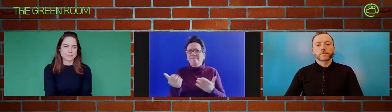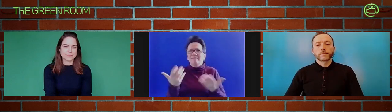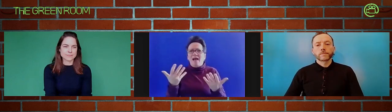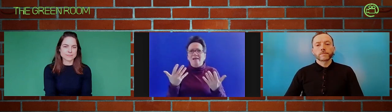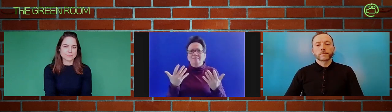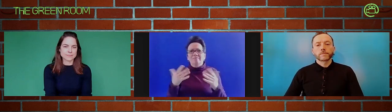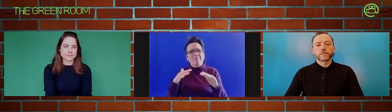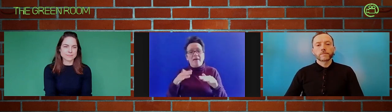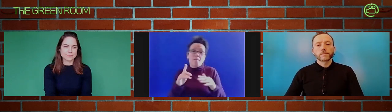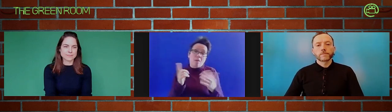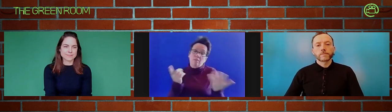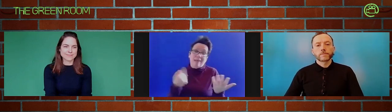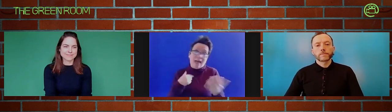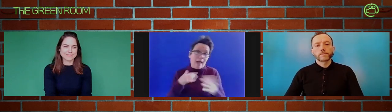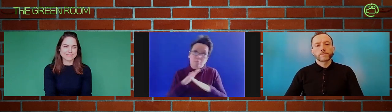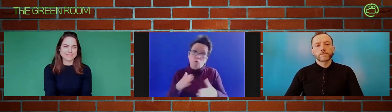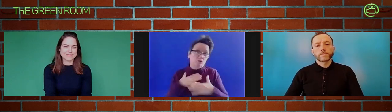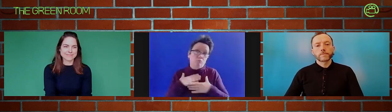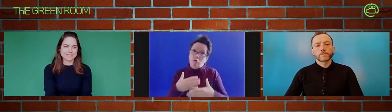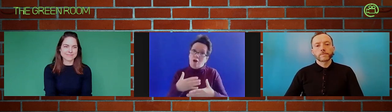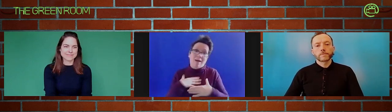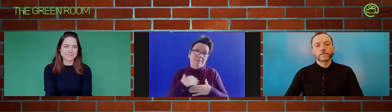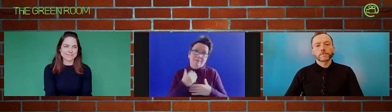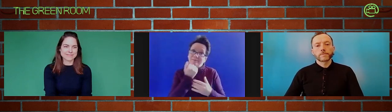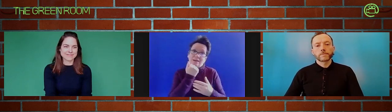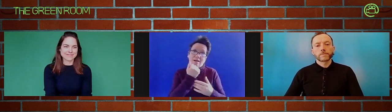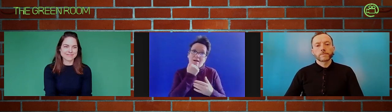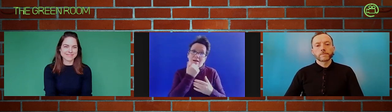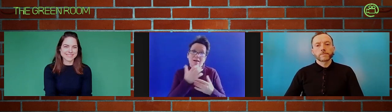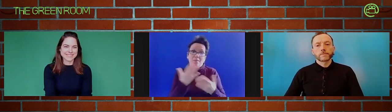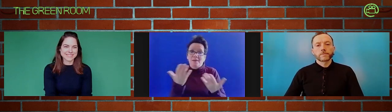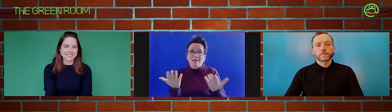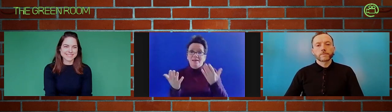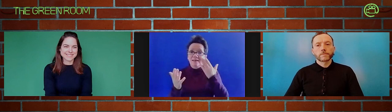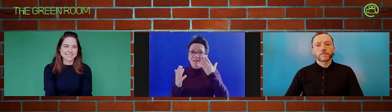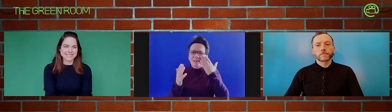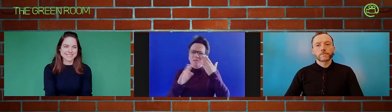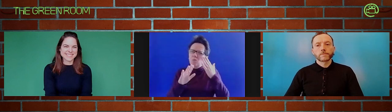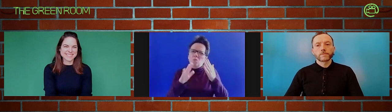surprised, I'm like, no tea or shade to any venues in the area but I've just